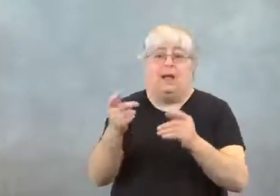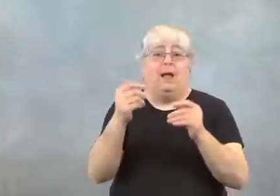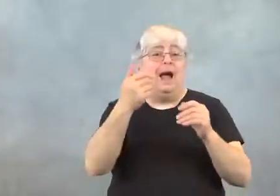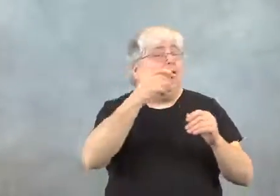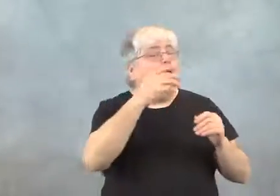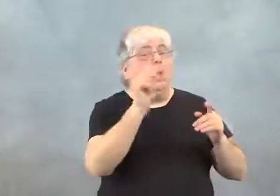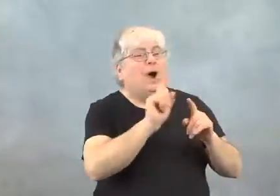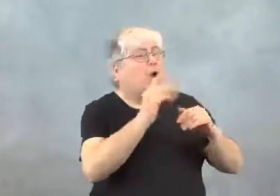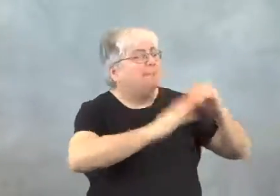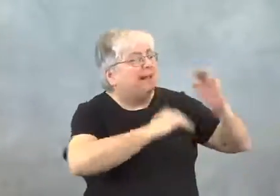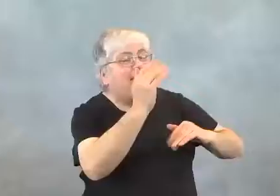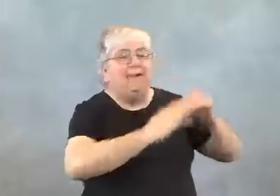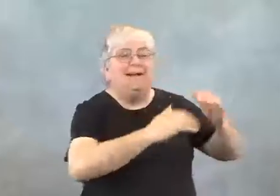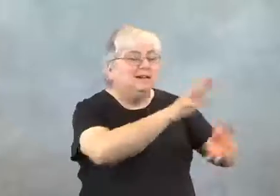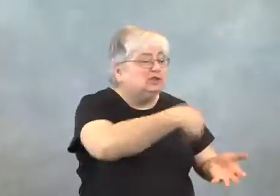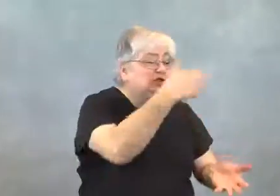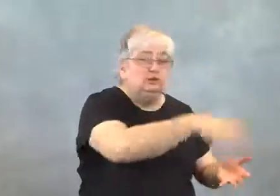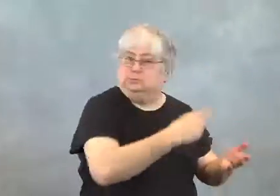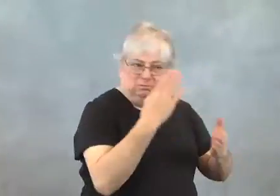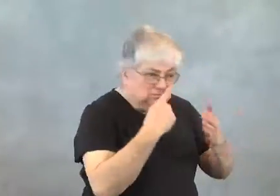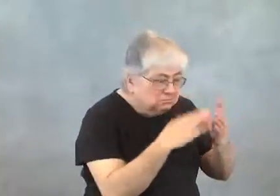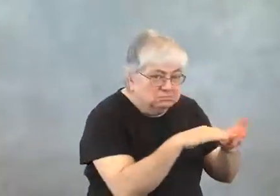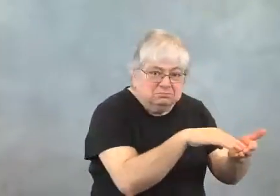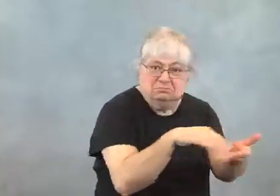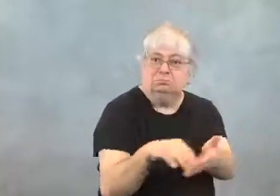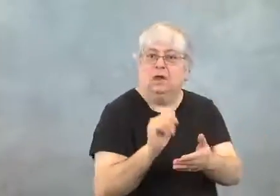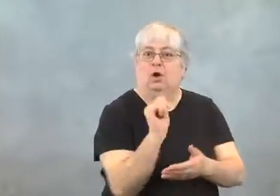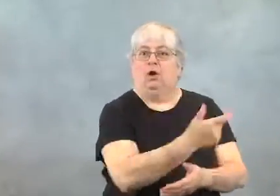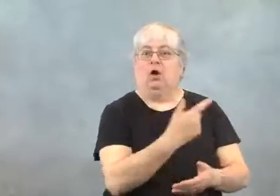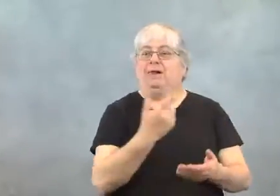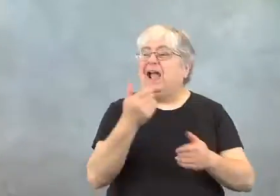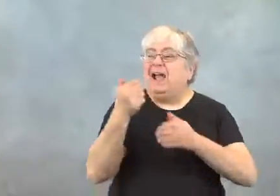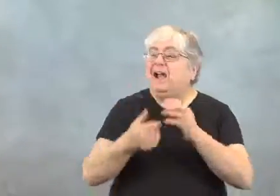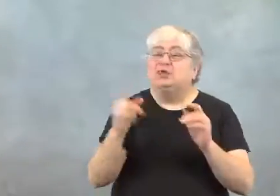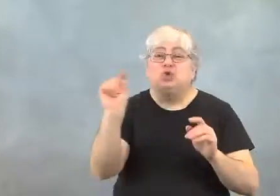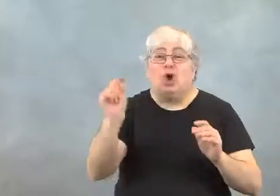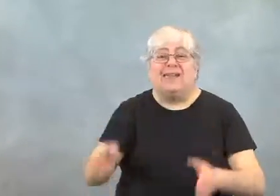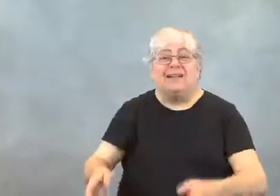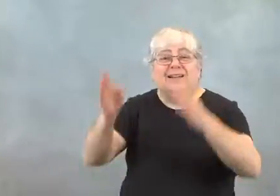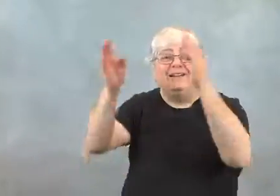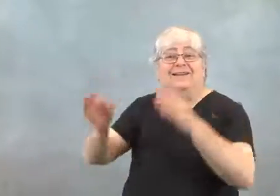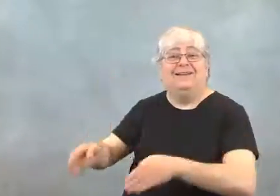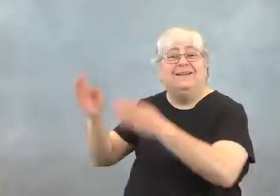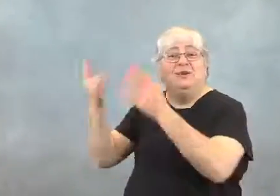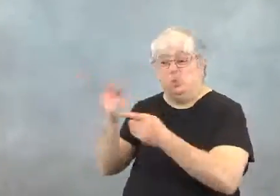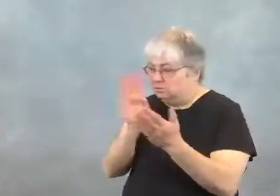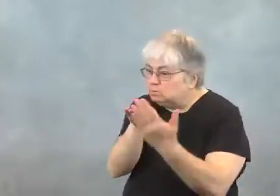They sniffed all the construction sites.